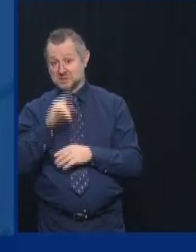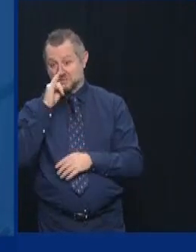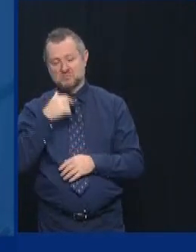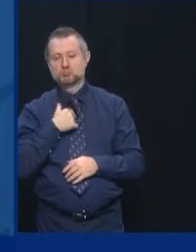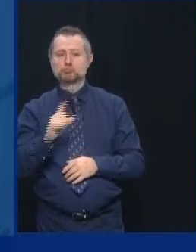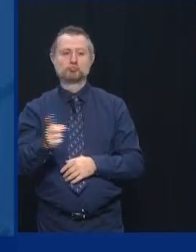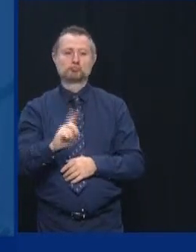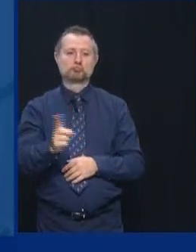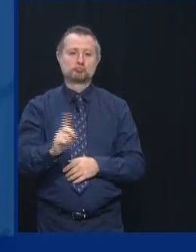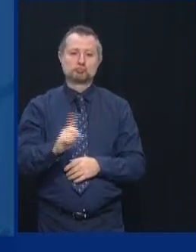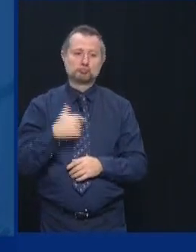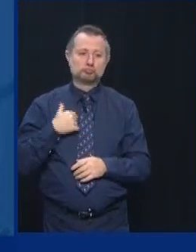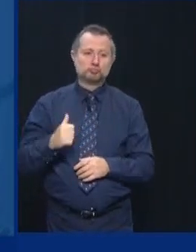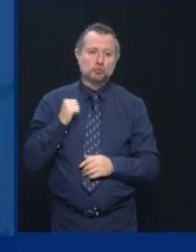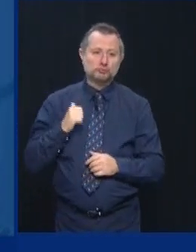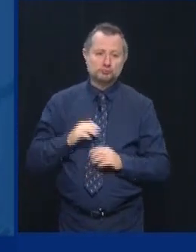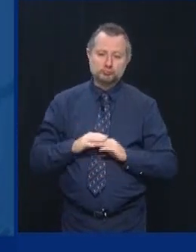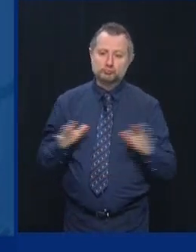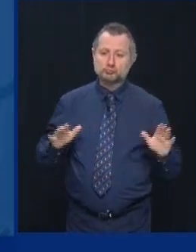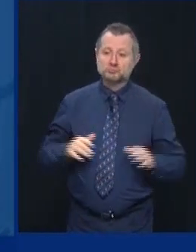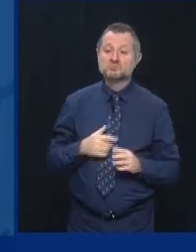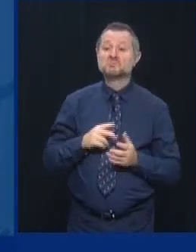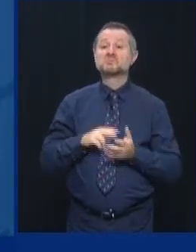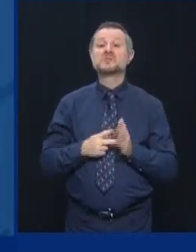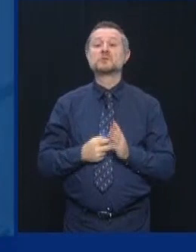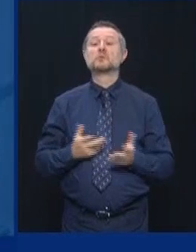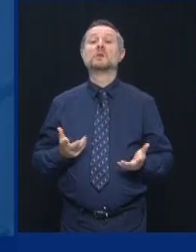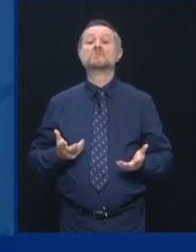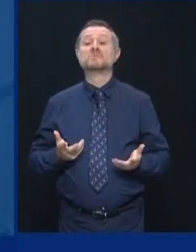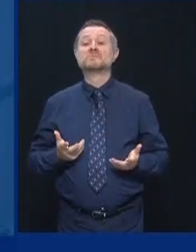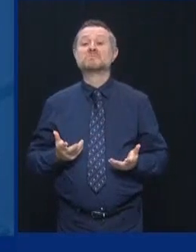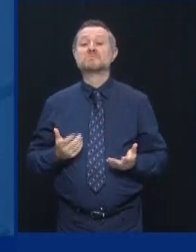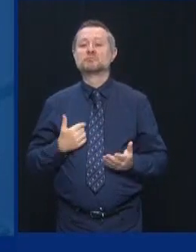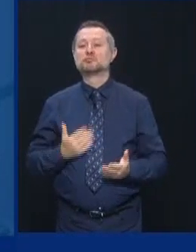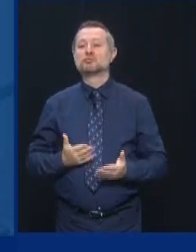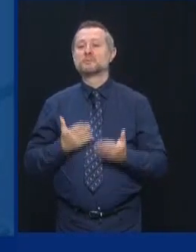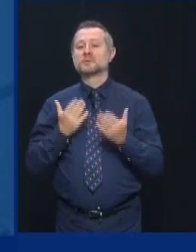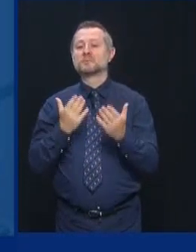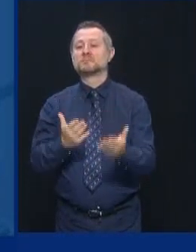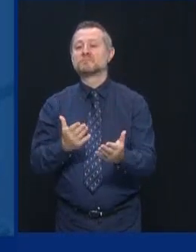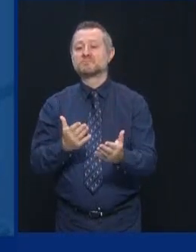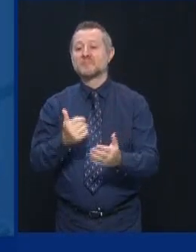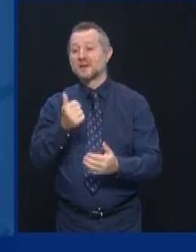NOT HAVE PROOF THAT THE INFECTION RATE WAS LOW IN THAT SCHOOL.